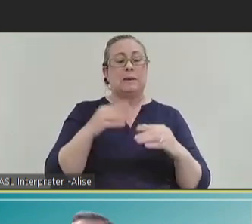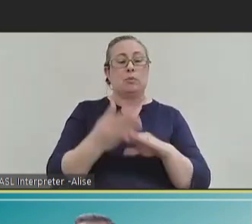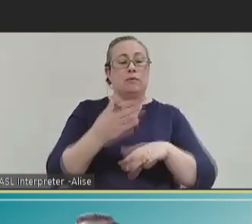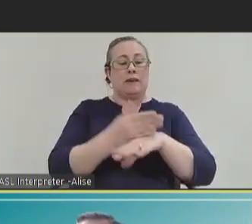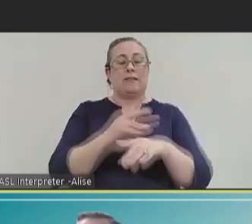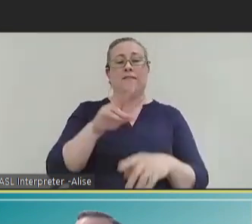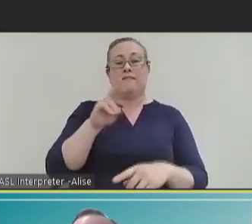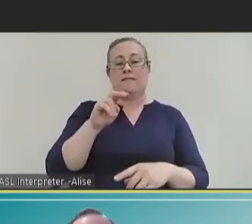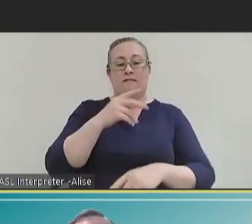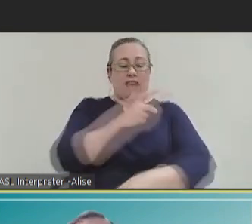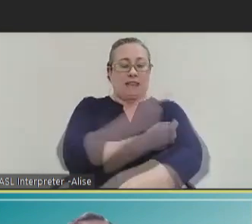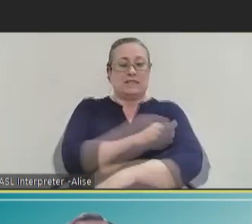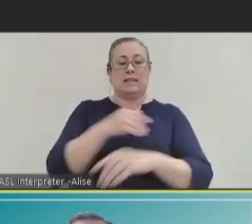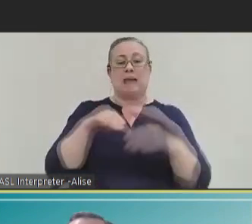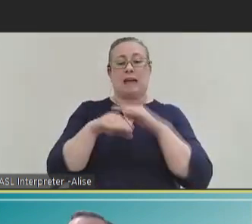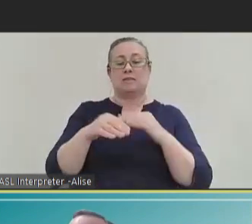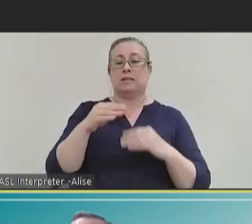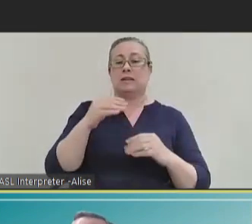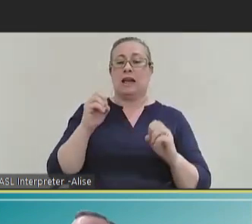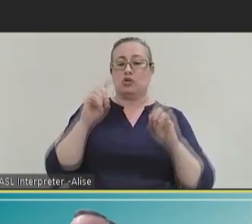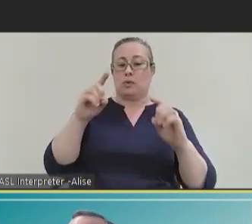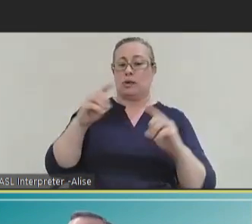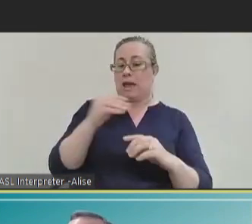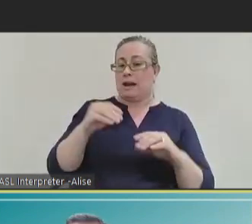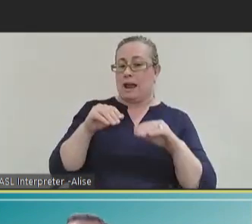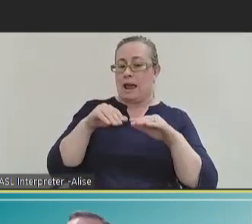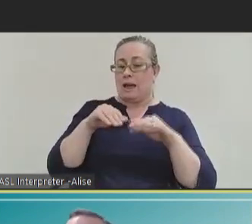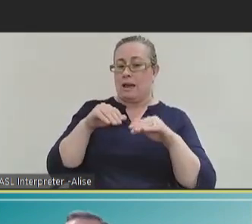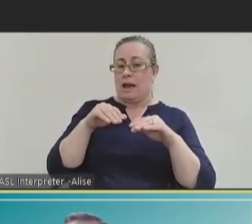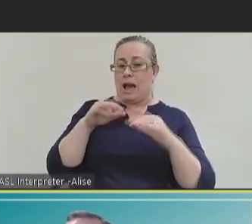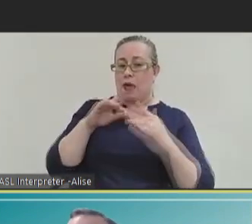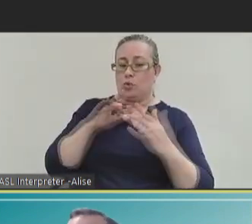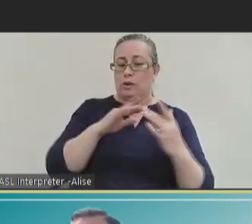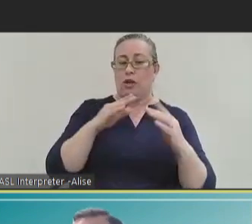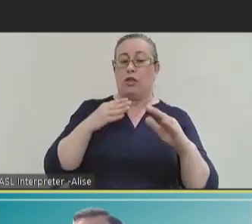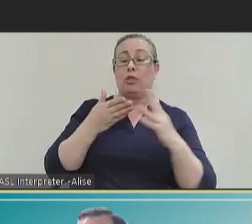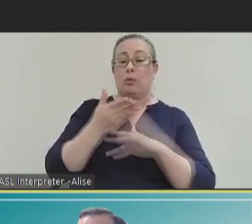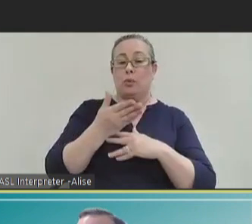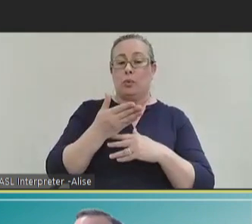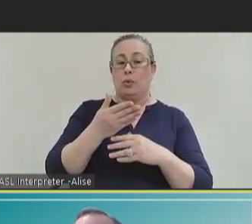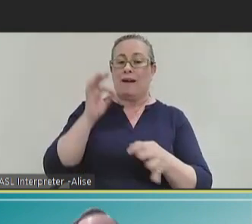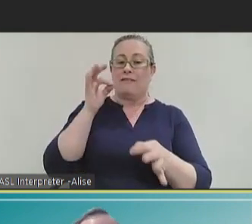education, and outreach through faith-based partnerships. So,